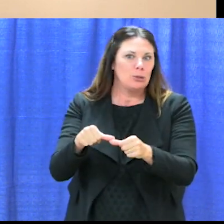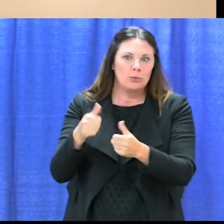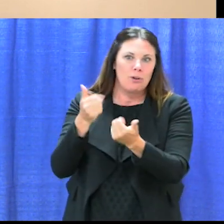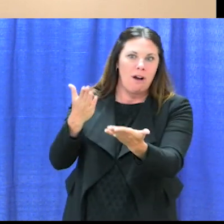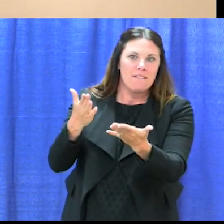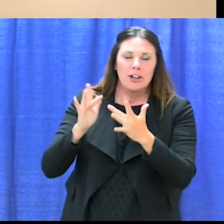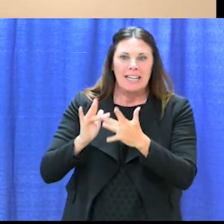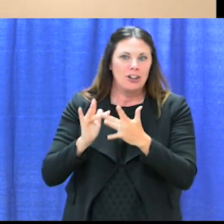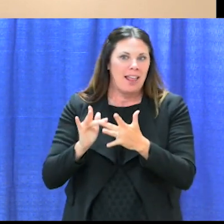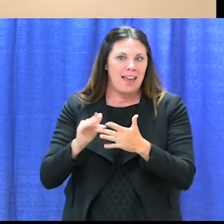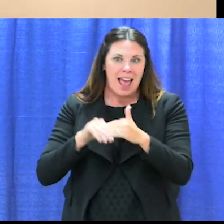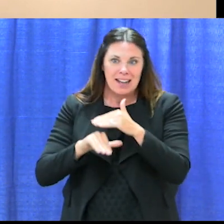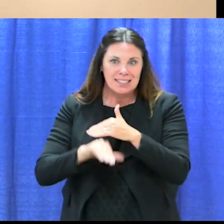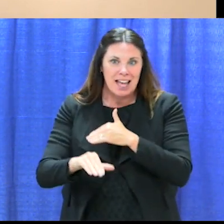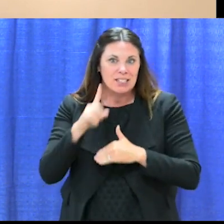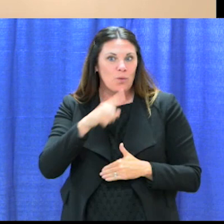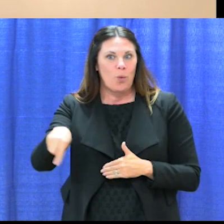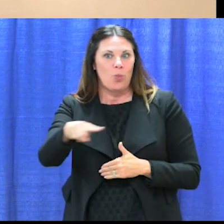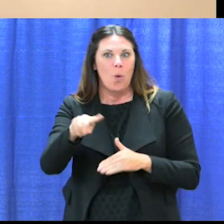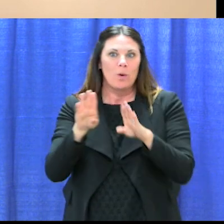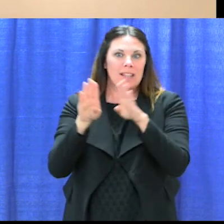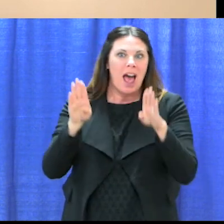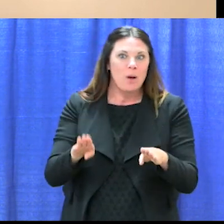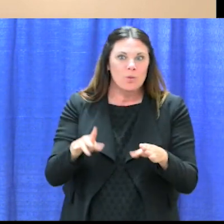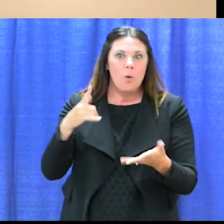low income and limited income households at $10 per month.